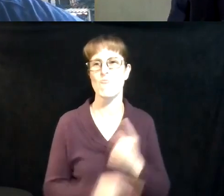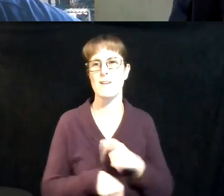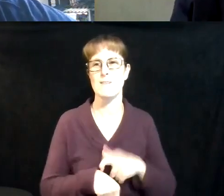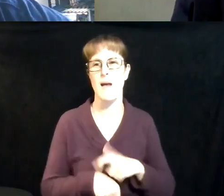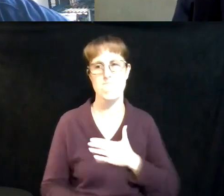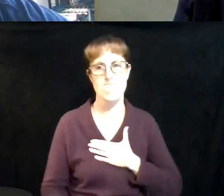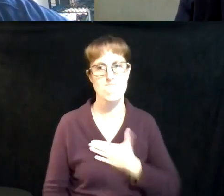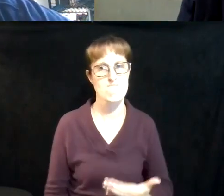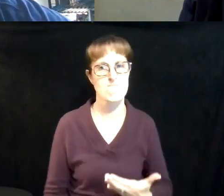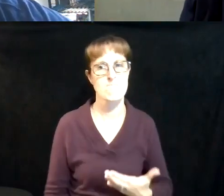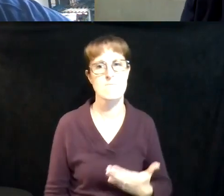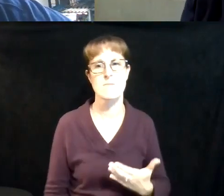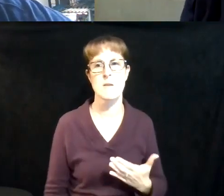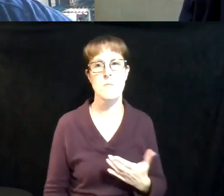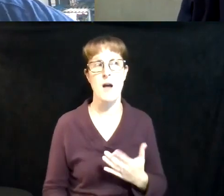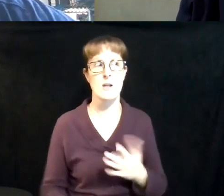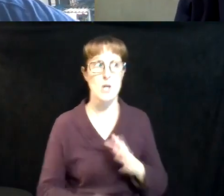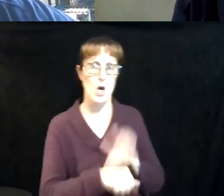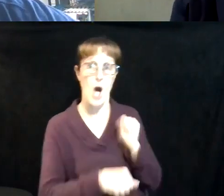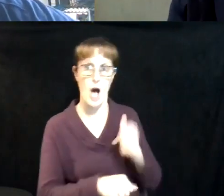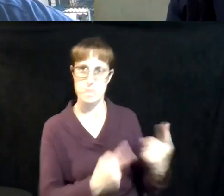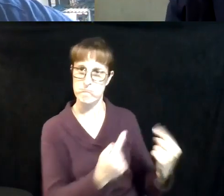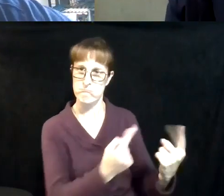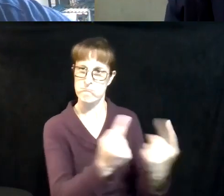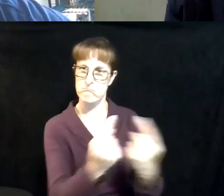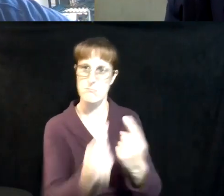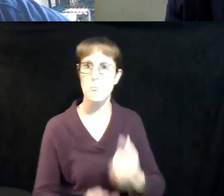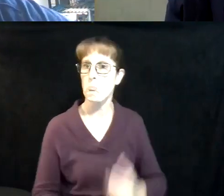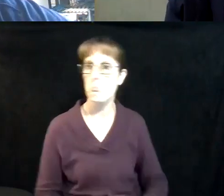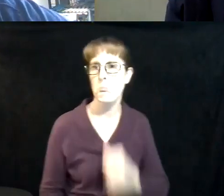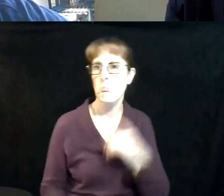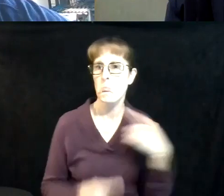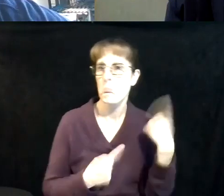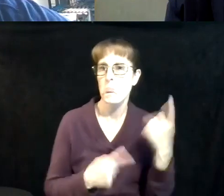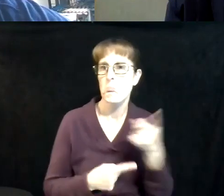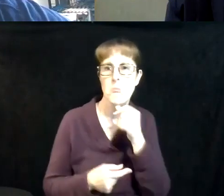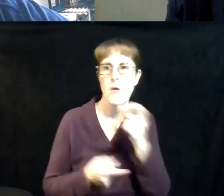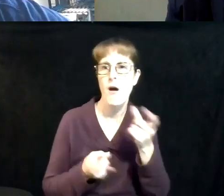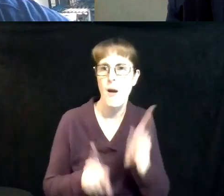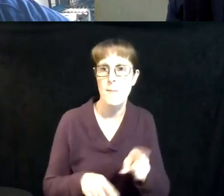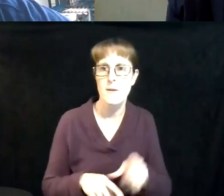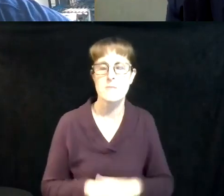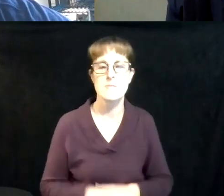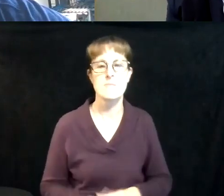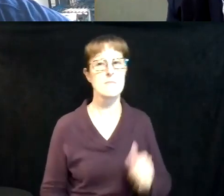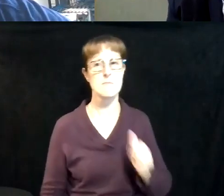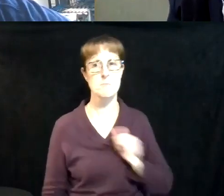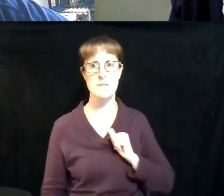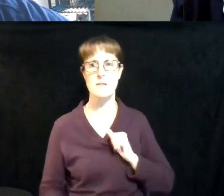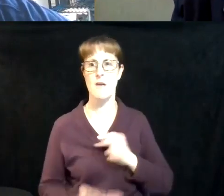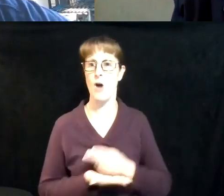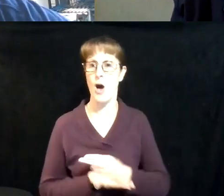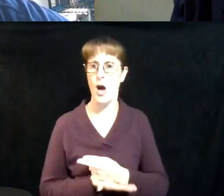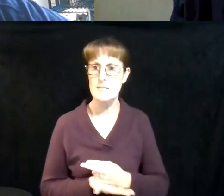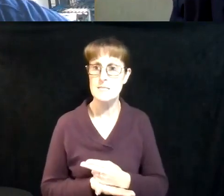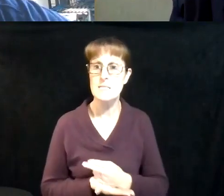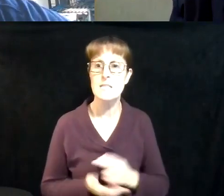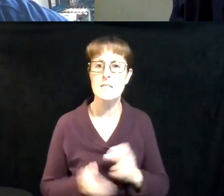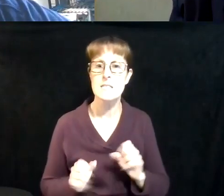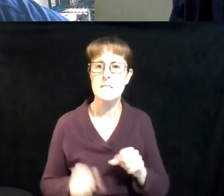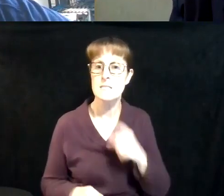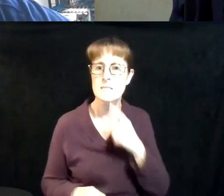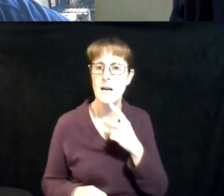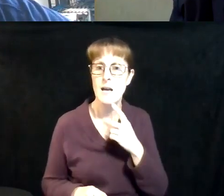I can say honestly that I had a very good academic training program,